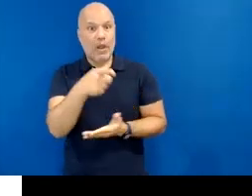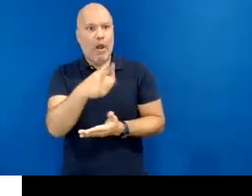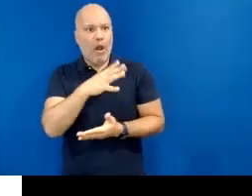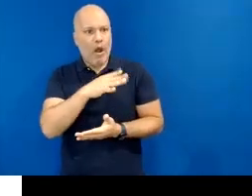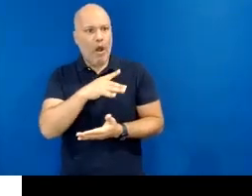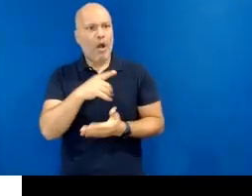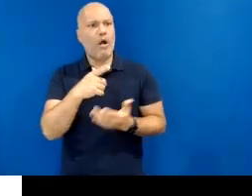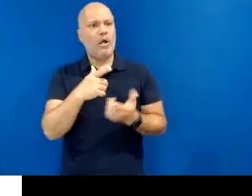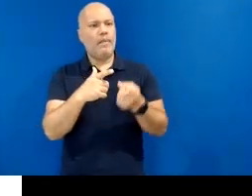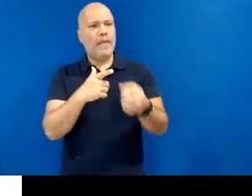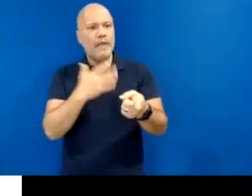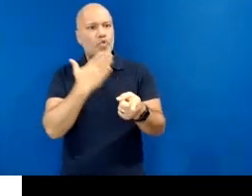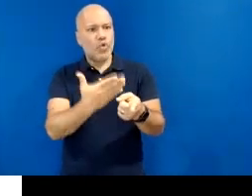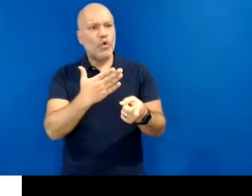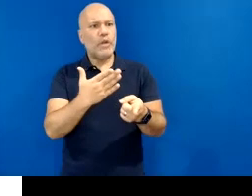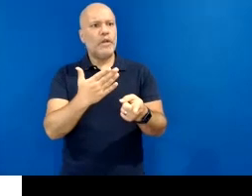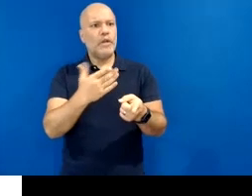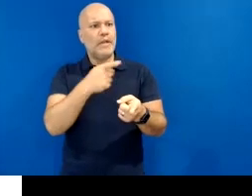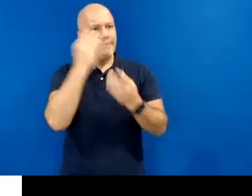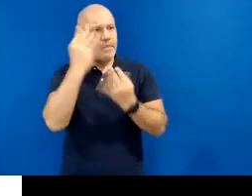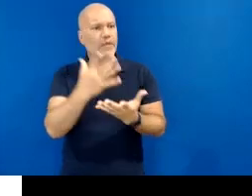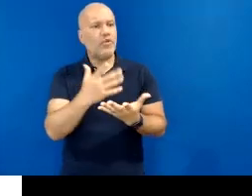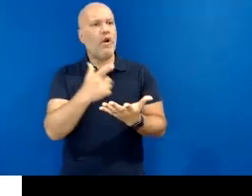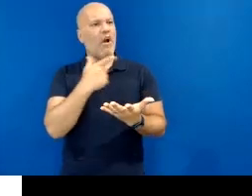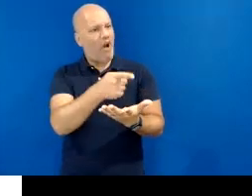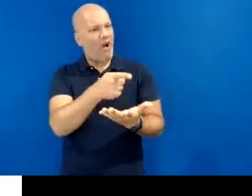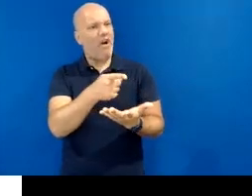a sense of who you are and how you are connected to that material.